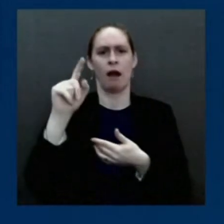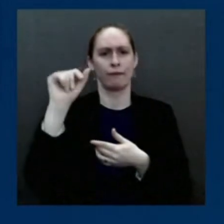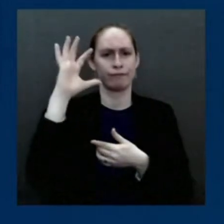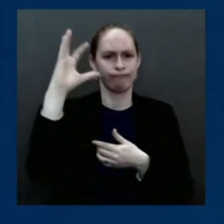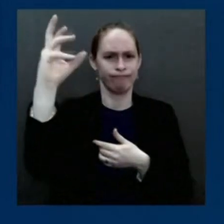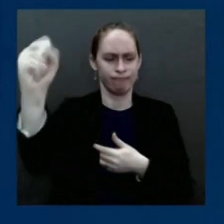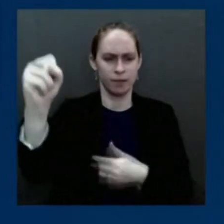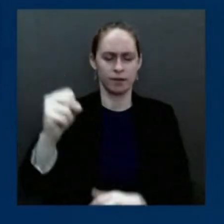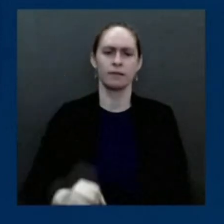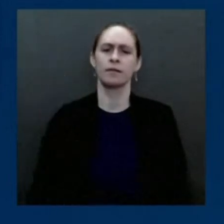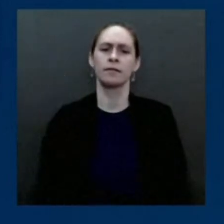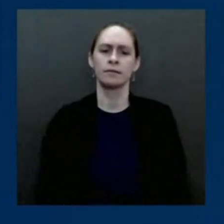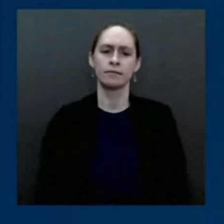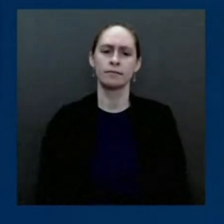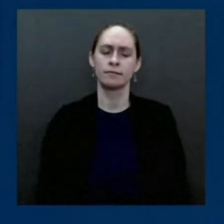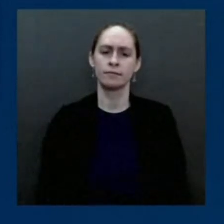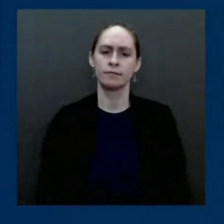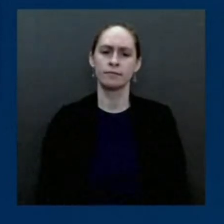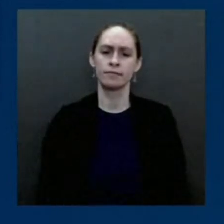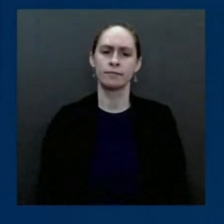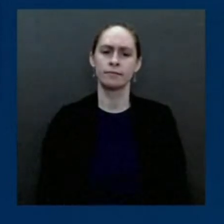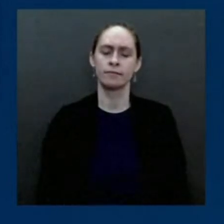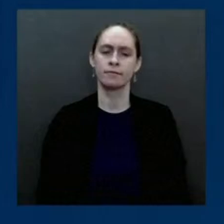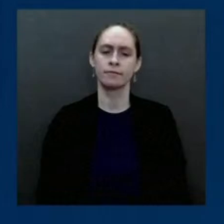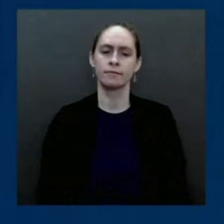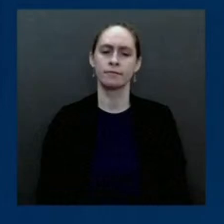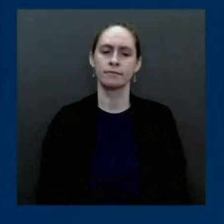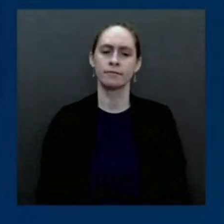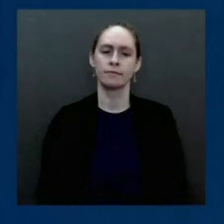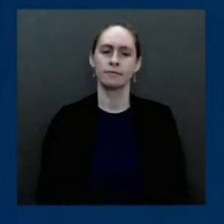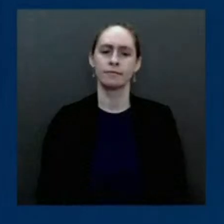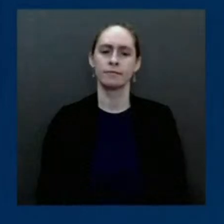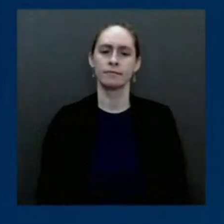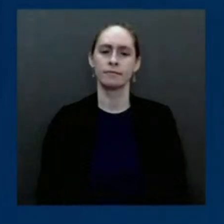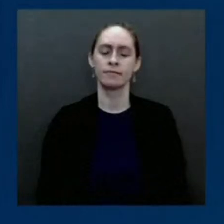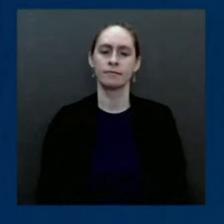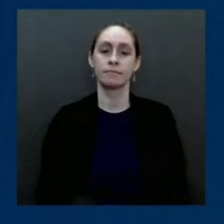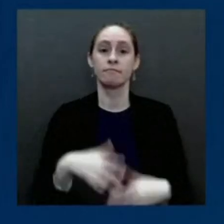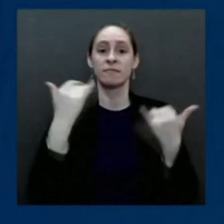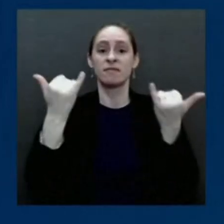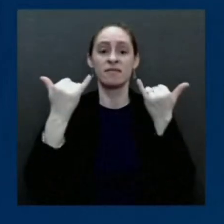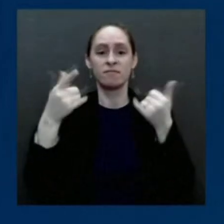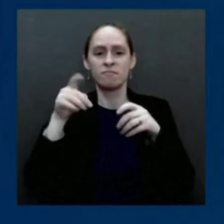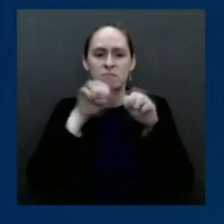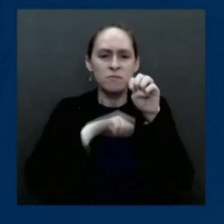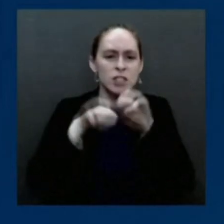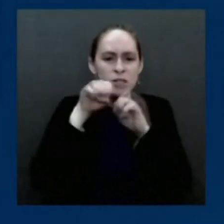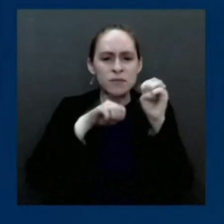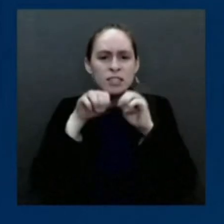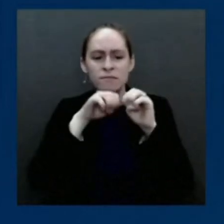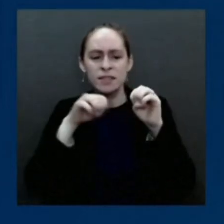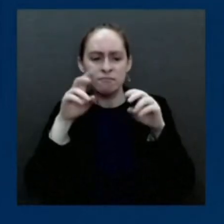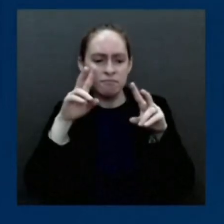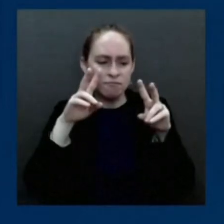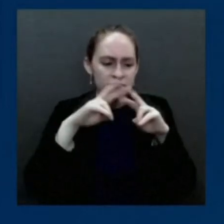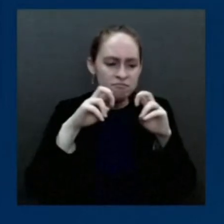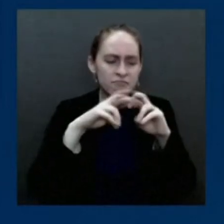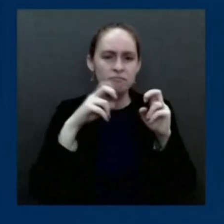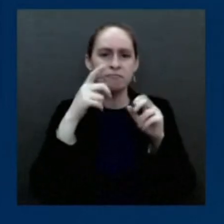NIH FUNDED STUDIES THAT ARE ON GOING RIGHT NOW IN BOTH MOUSE AND HAMSTERS CONFIRM THE LESSER